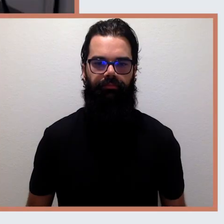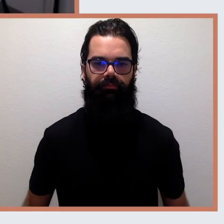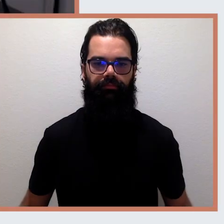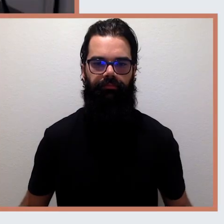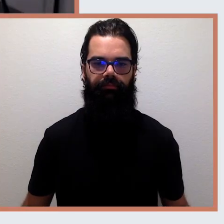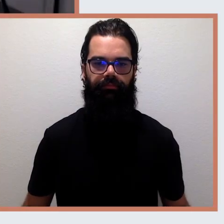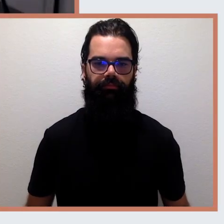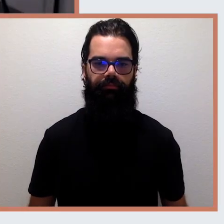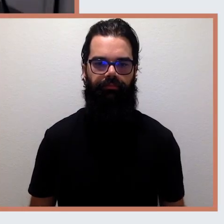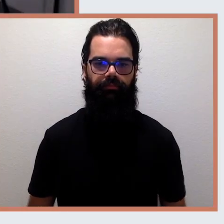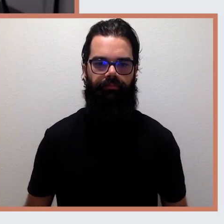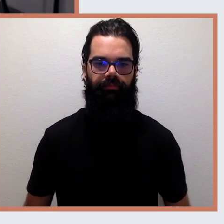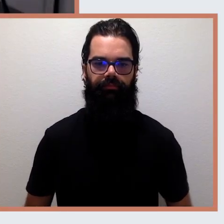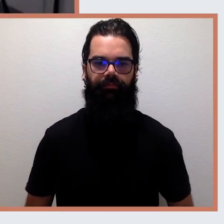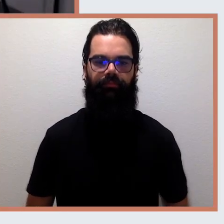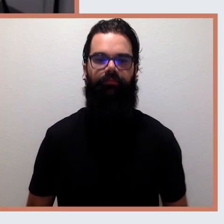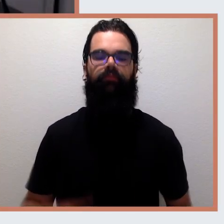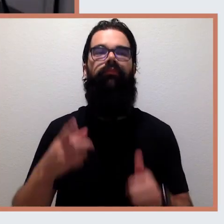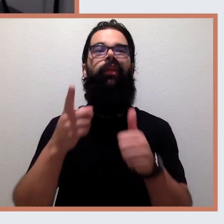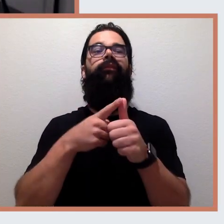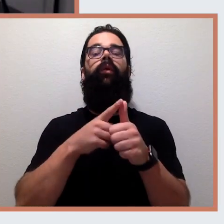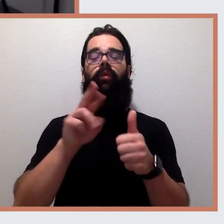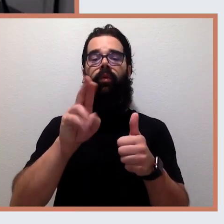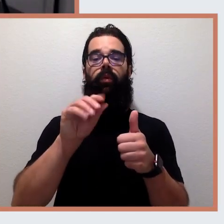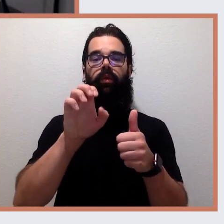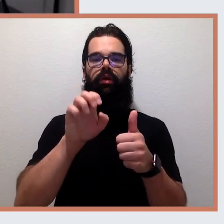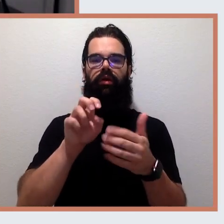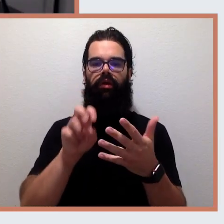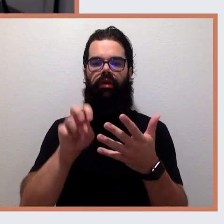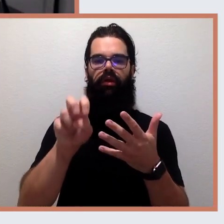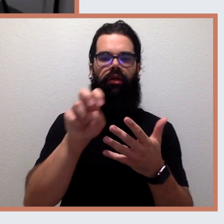and separate that from the community that you are a part of? I go role by role first off,